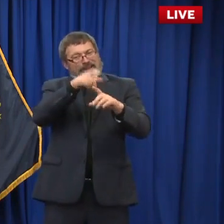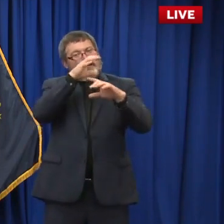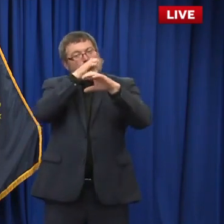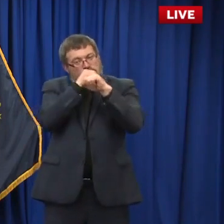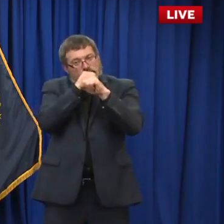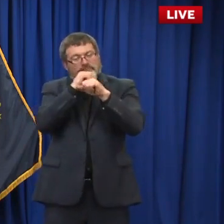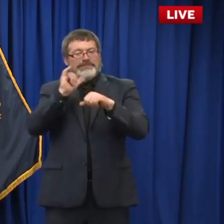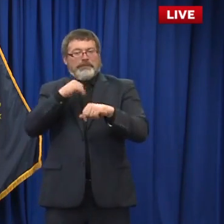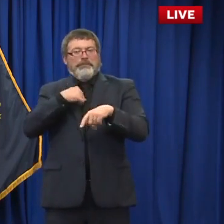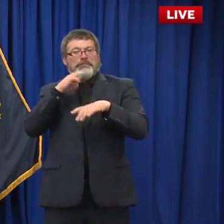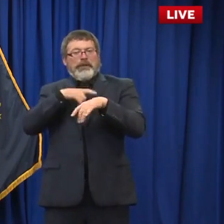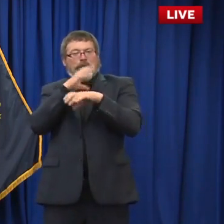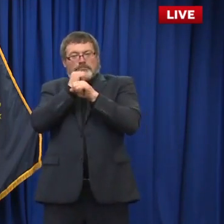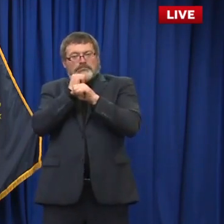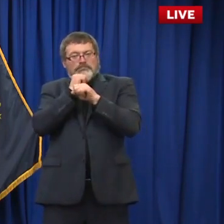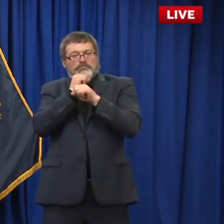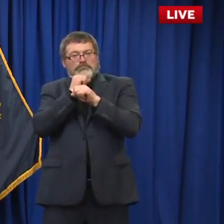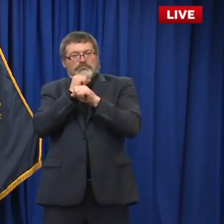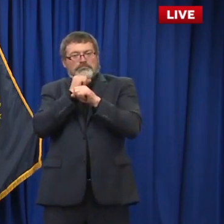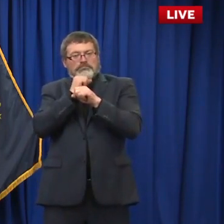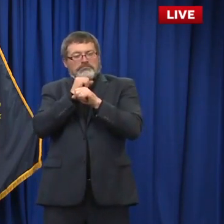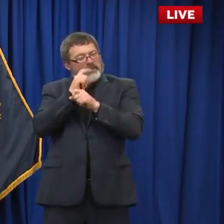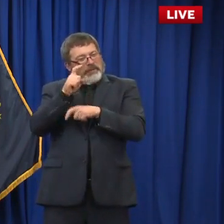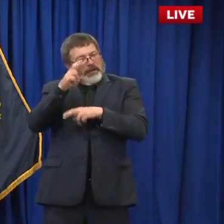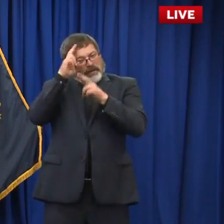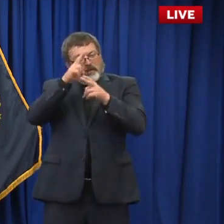BUT HONESTLY, WE STILL HAVE THE SAME PRIVACY ISSUES, RIGHT?